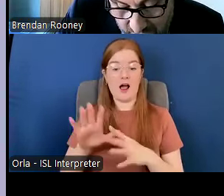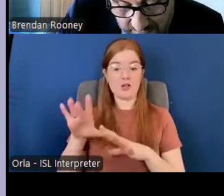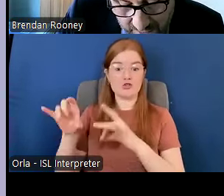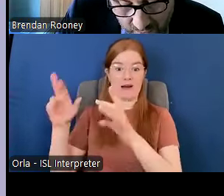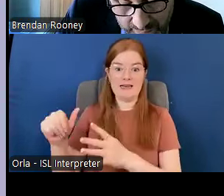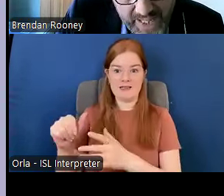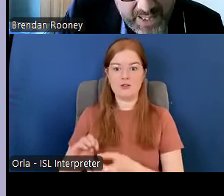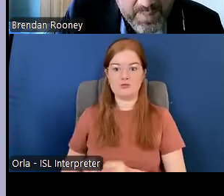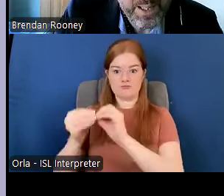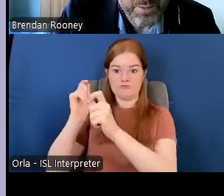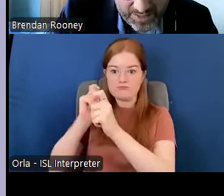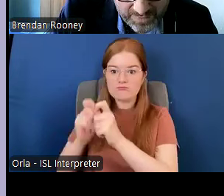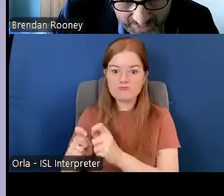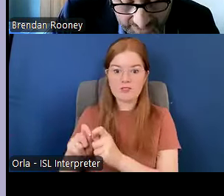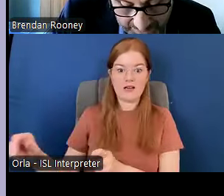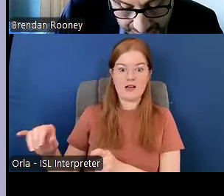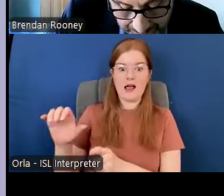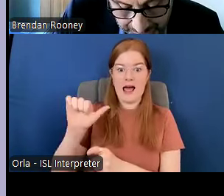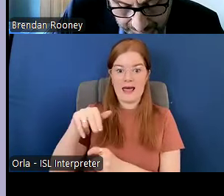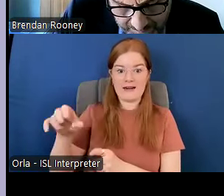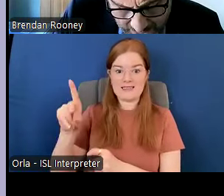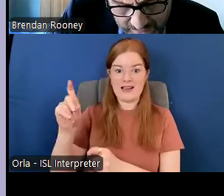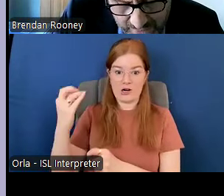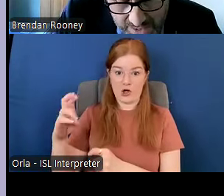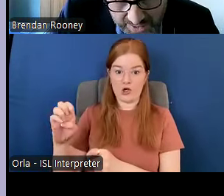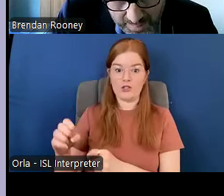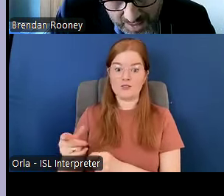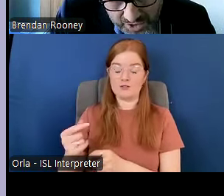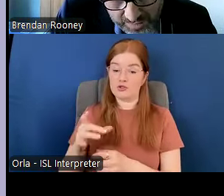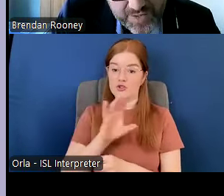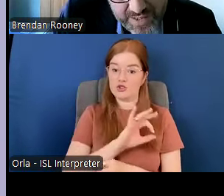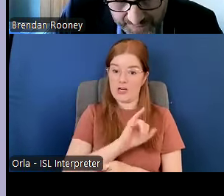Jellett and Hone became and remained friendly. However, some margin for self